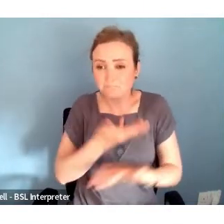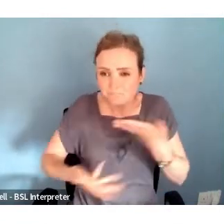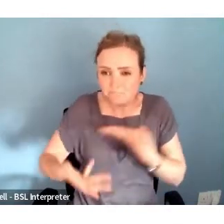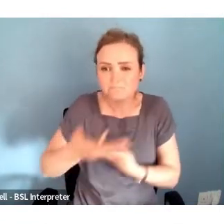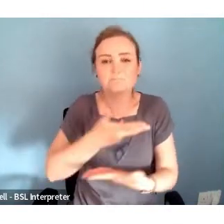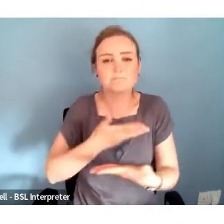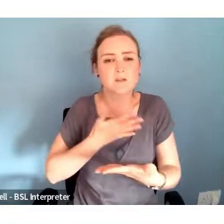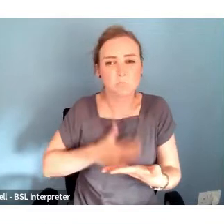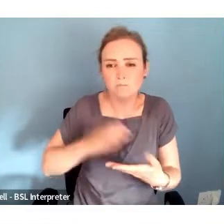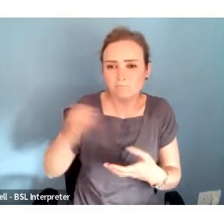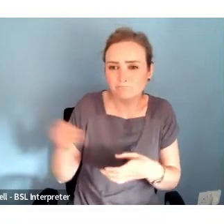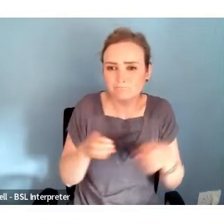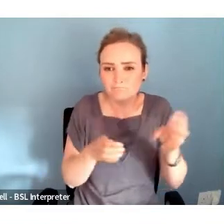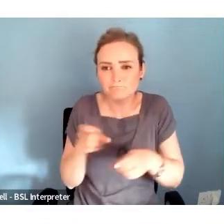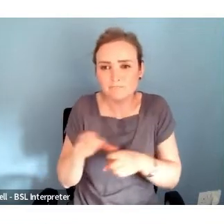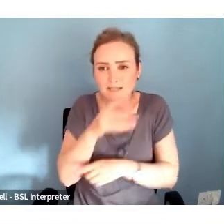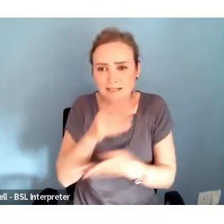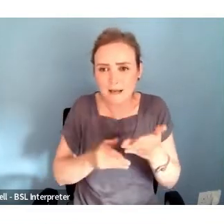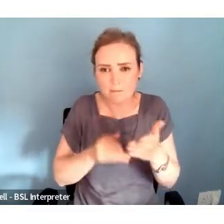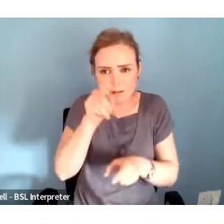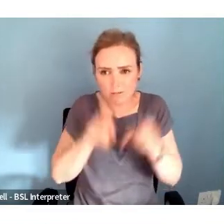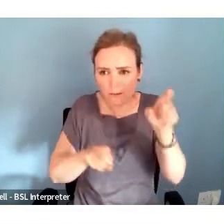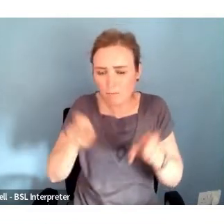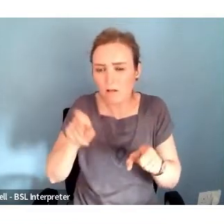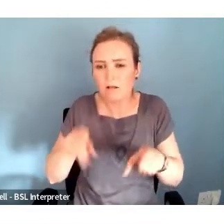, I would like to hear from you why you think it is important to